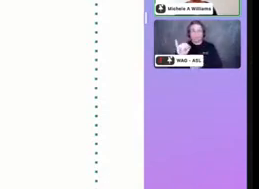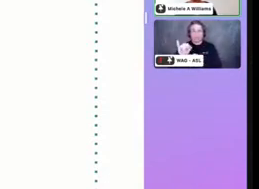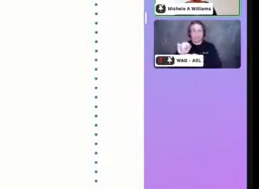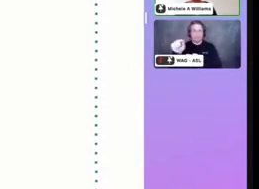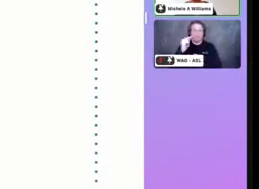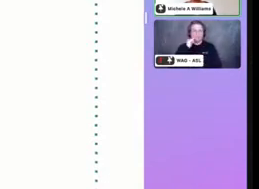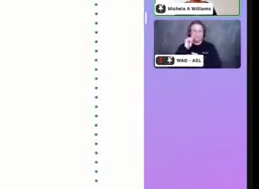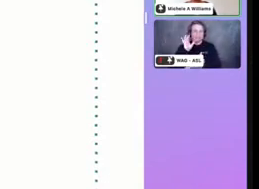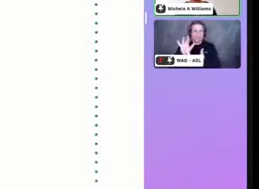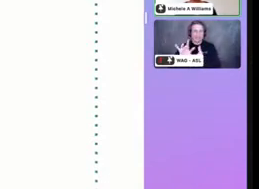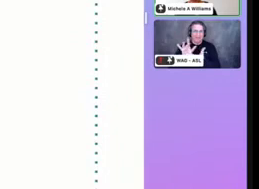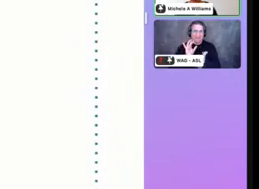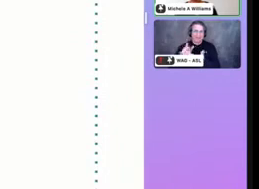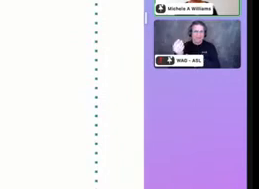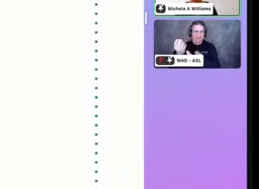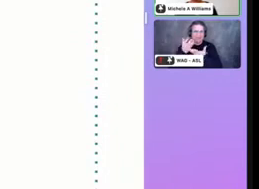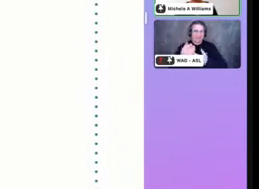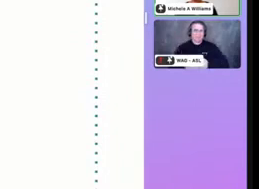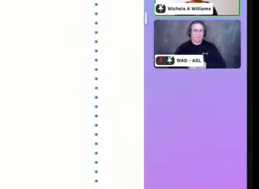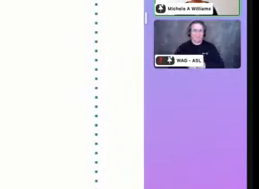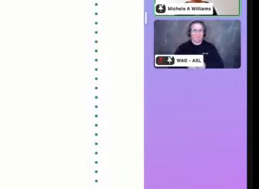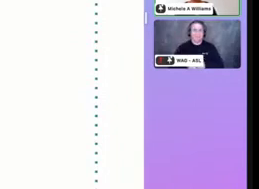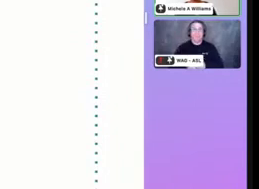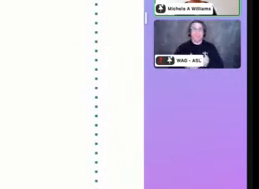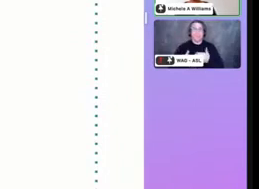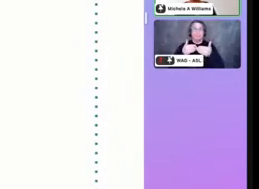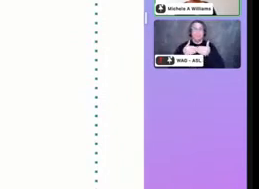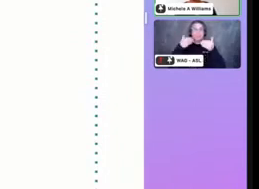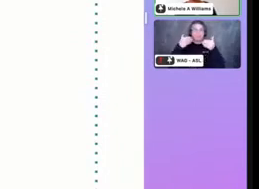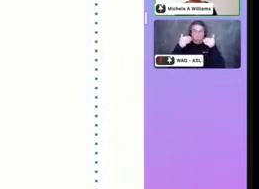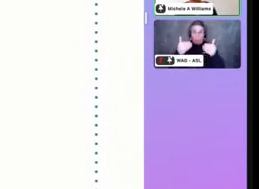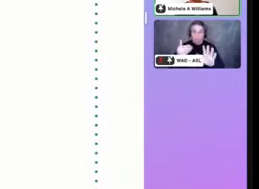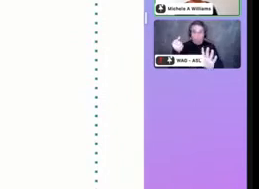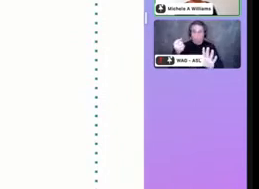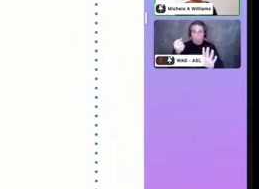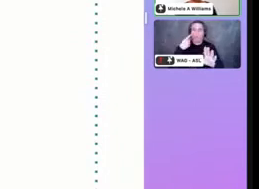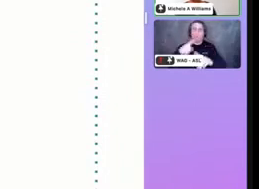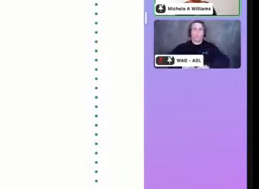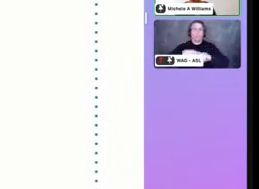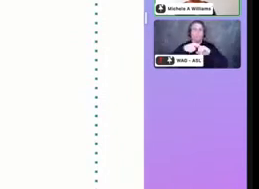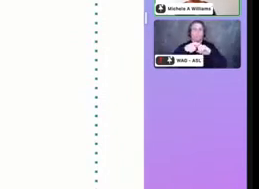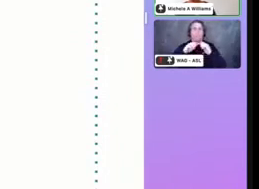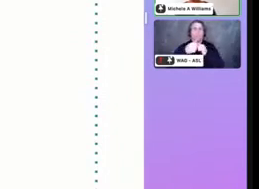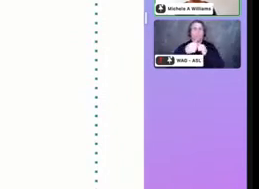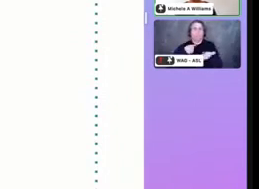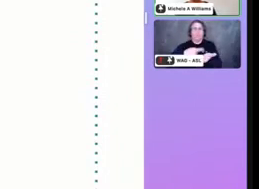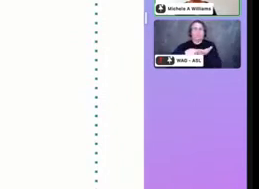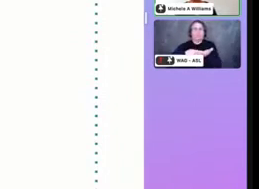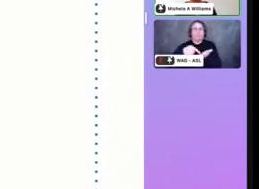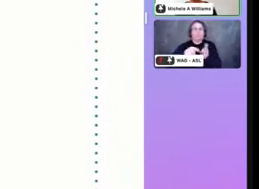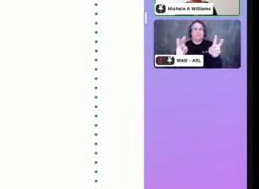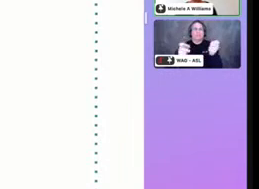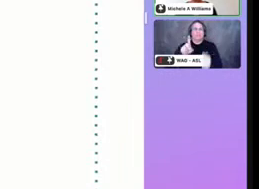those worlds. By the can also way, you find me on LinkedIn if you want to connect. Before I begin I want talk